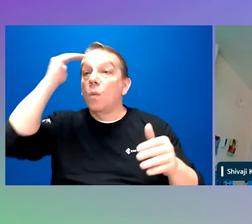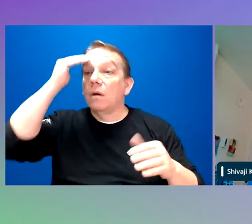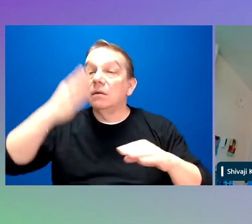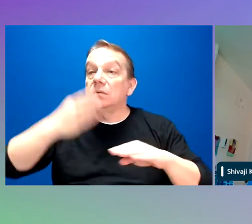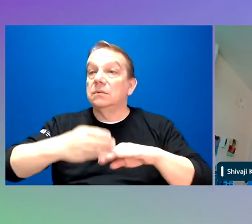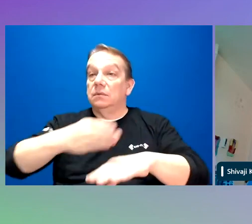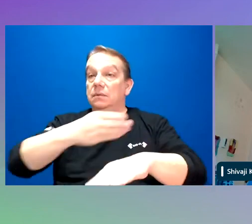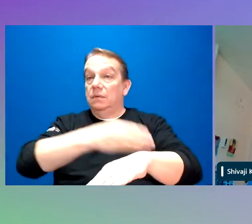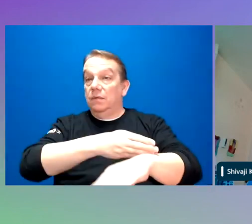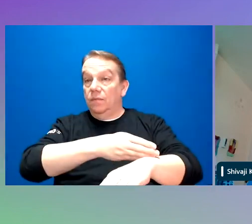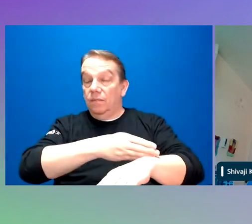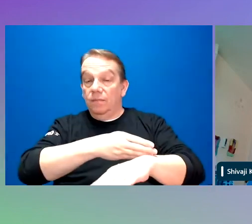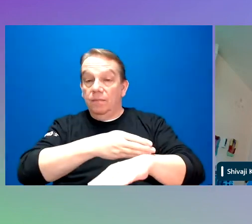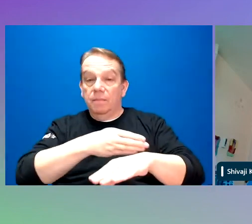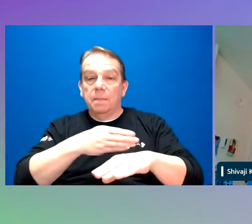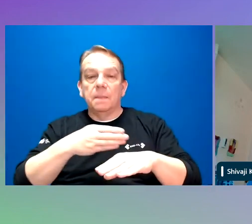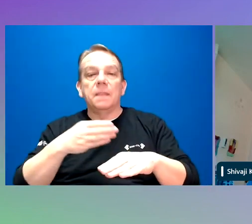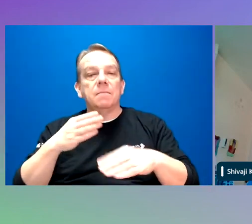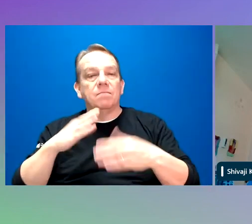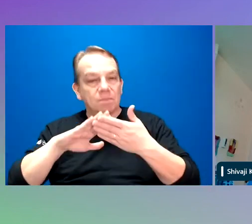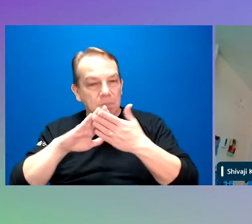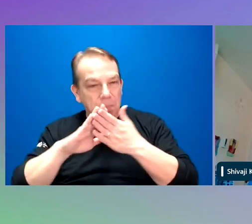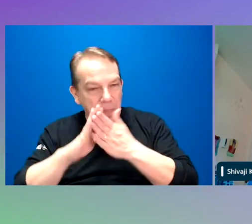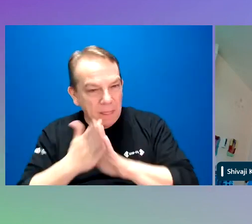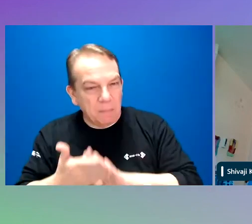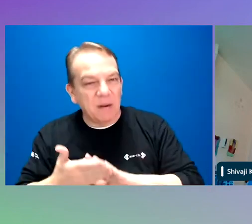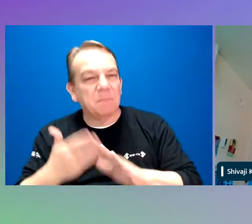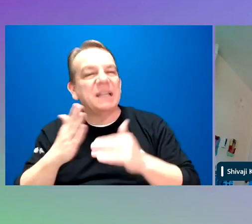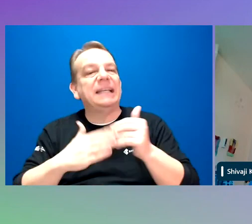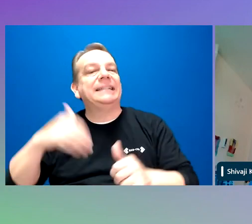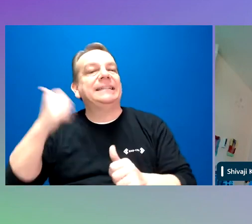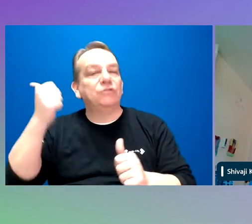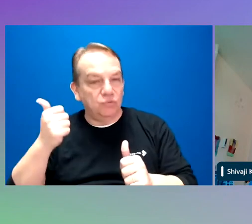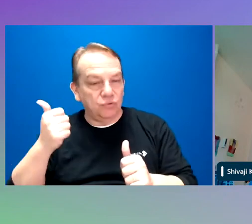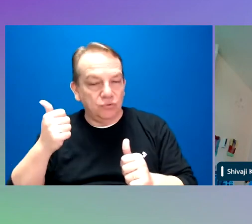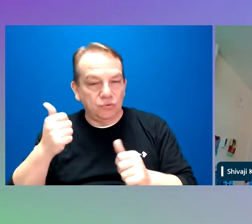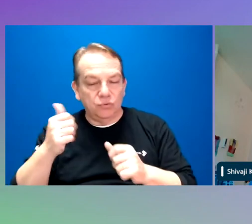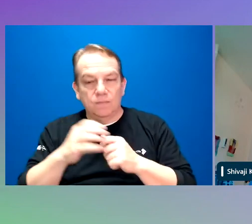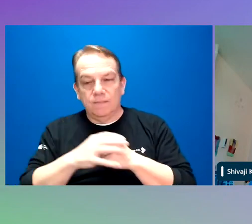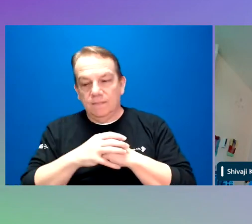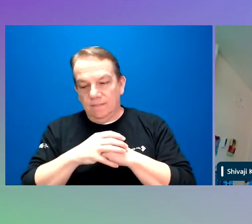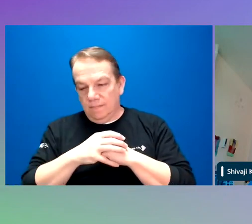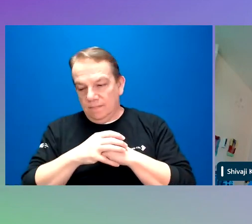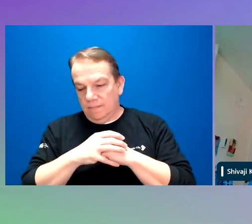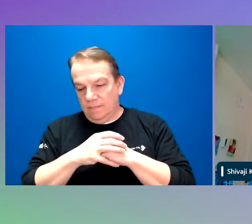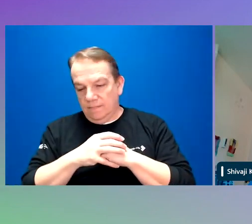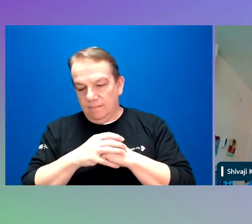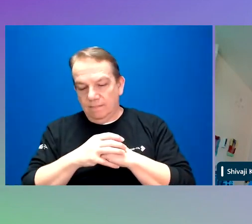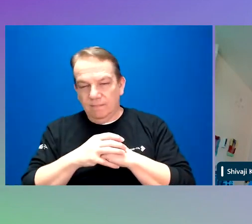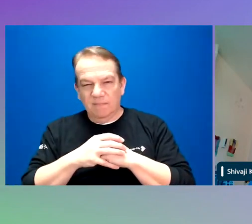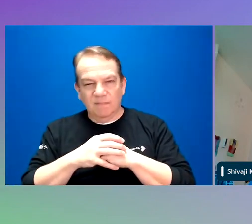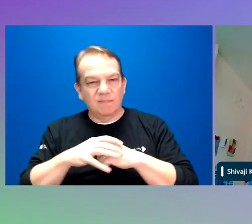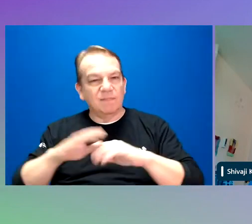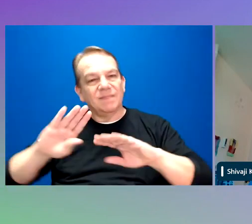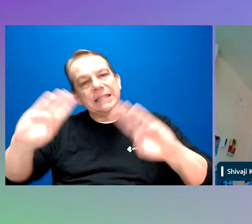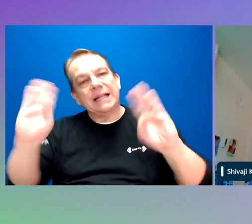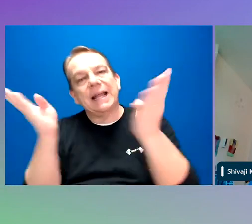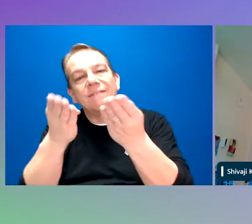um, it became somewhat easier to then convince team leads and